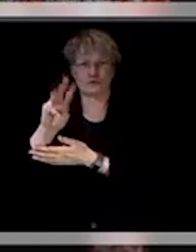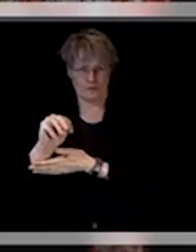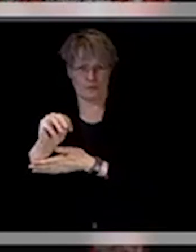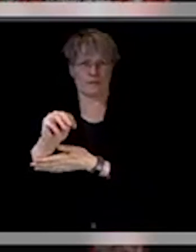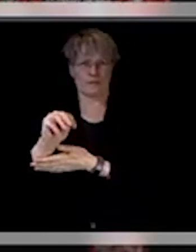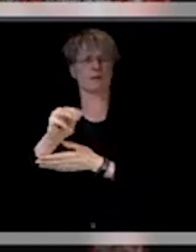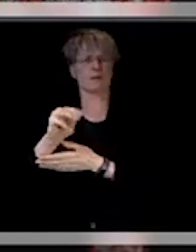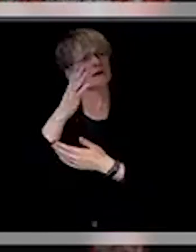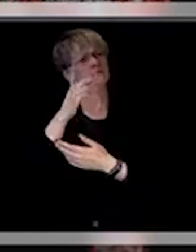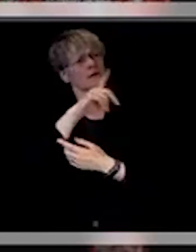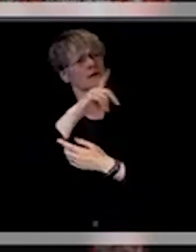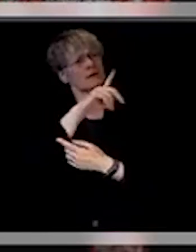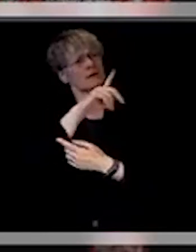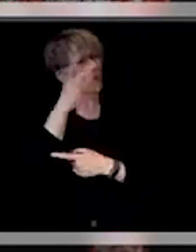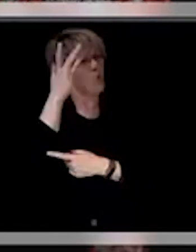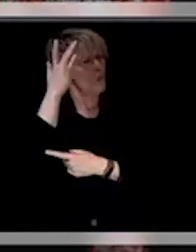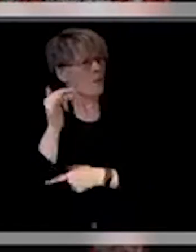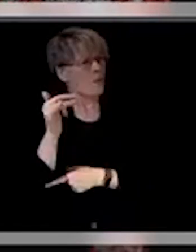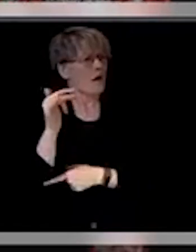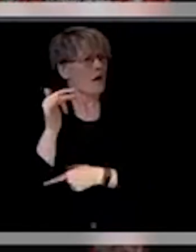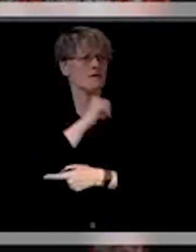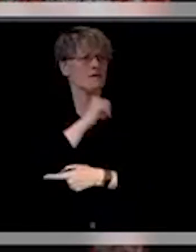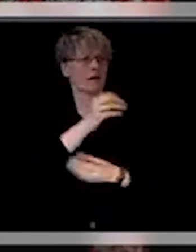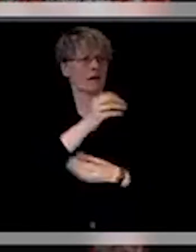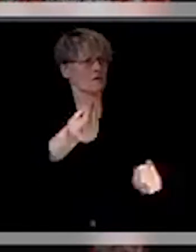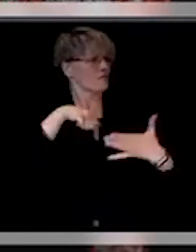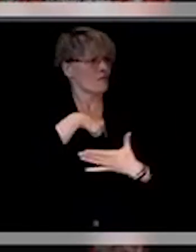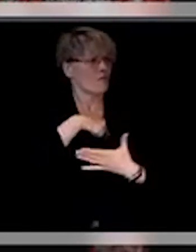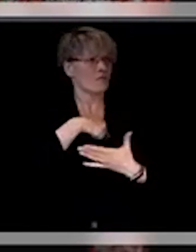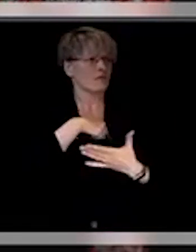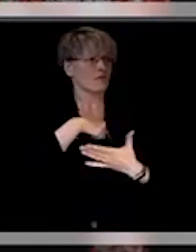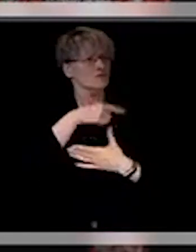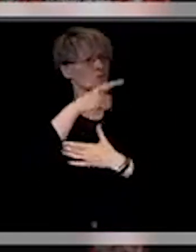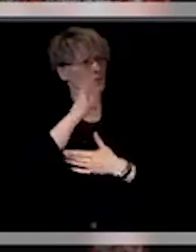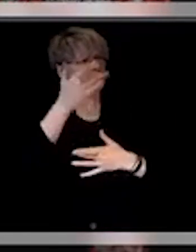like you did with the measles? It has been shown that COVID-19 is present in the air